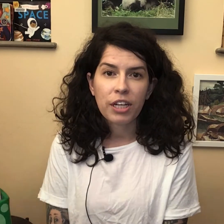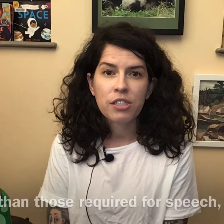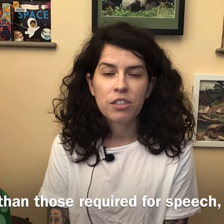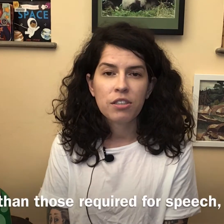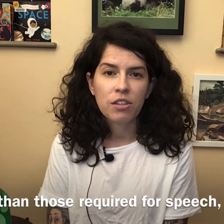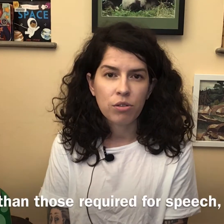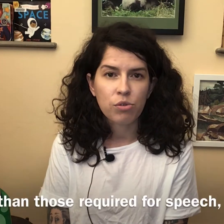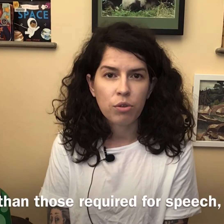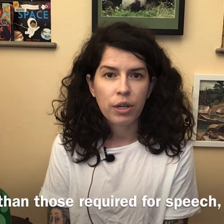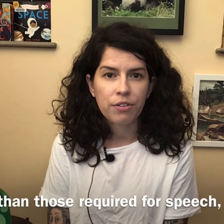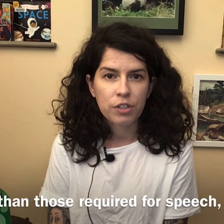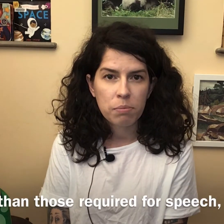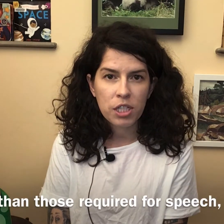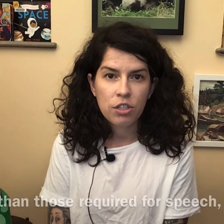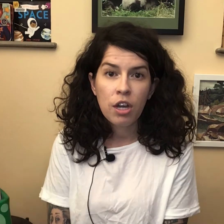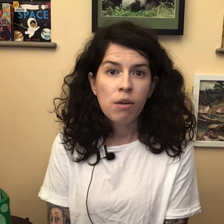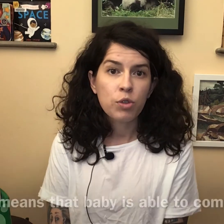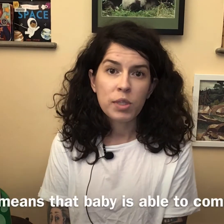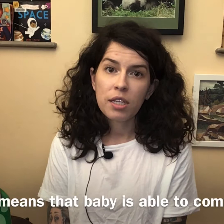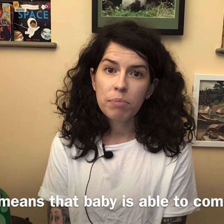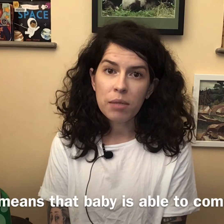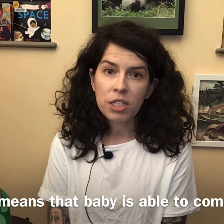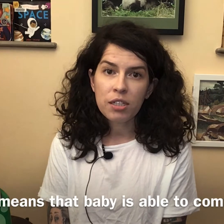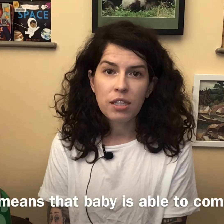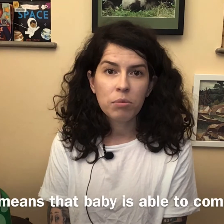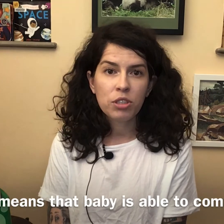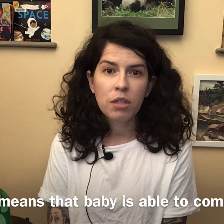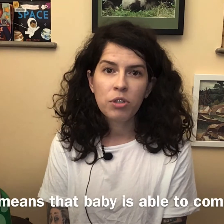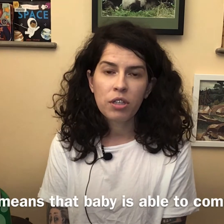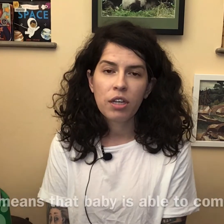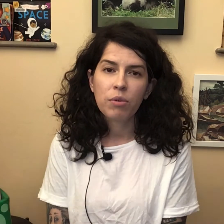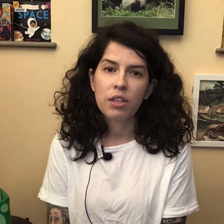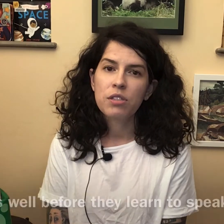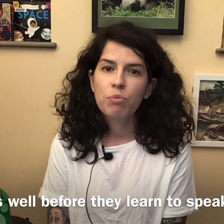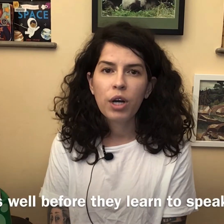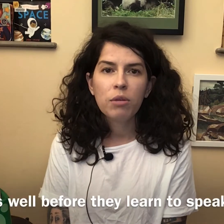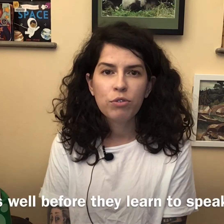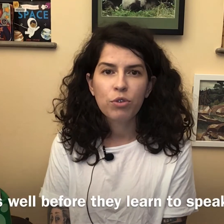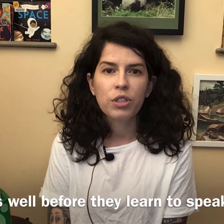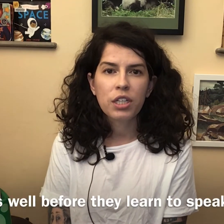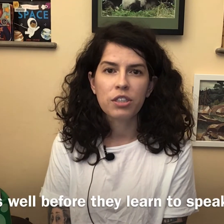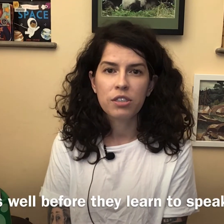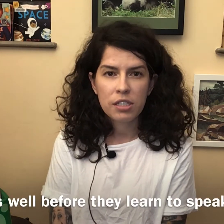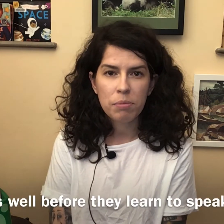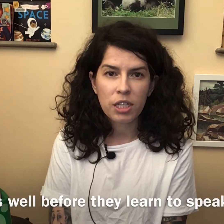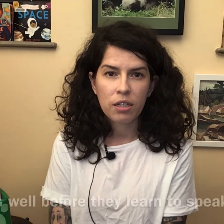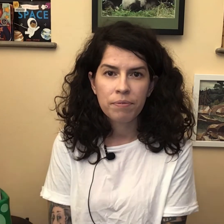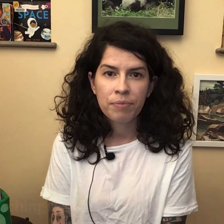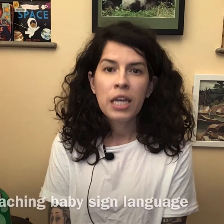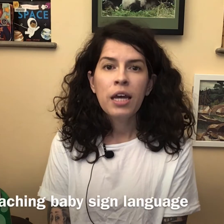faster than those required for speech, which means that baby is able to communicate with us well before they learn to speak.